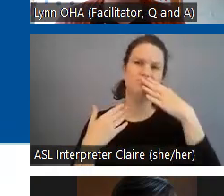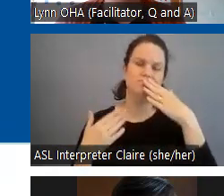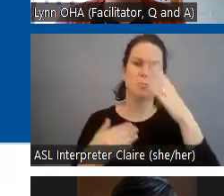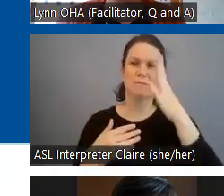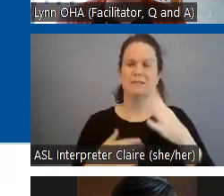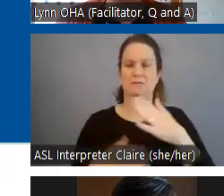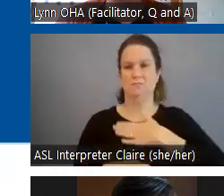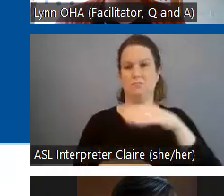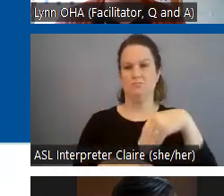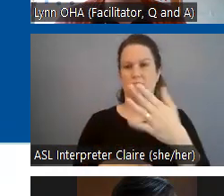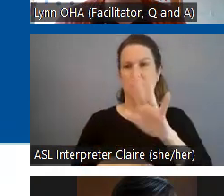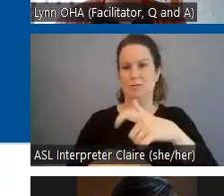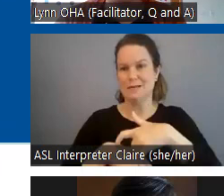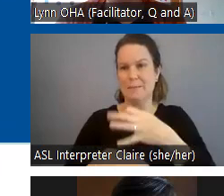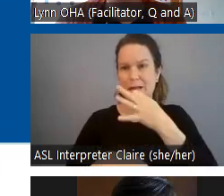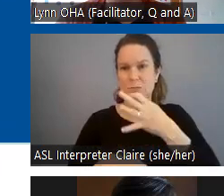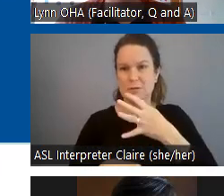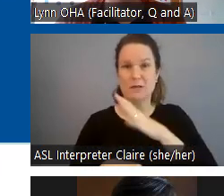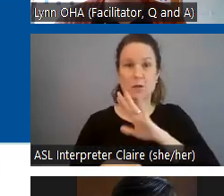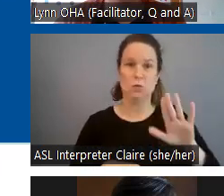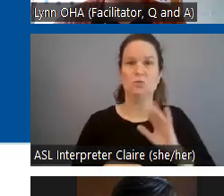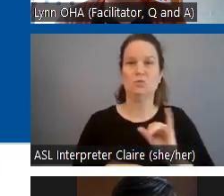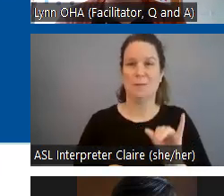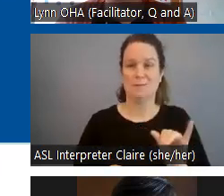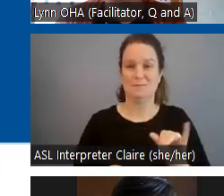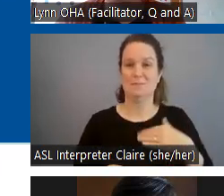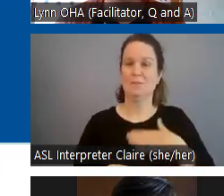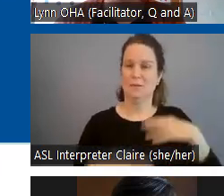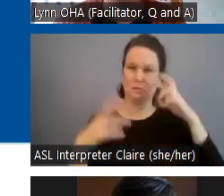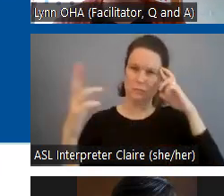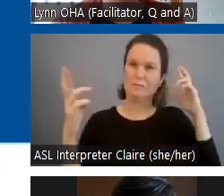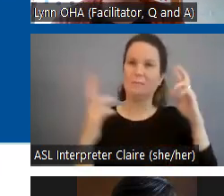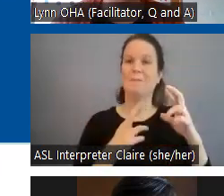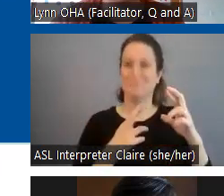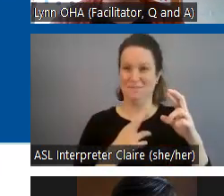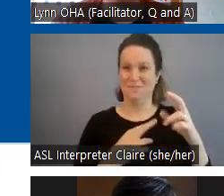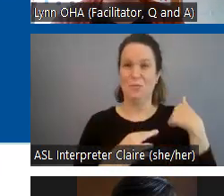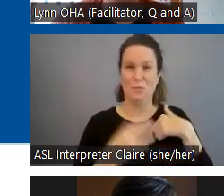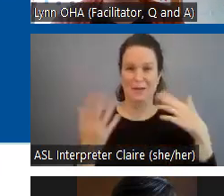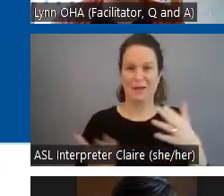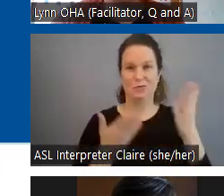and expertise as well as your own. Please engage respectfully and know that we are